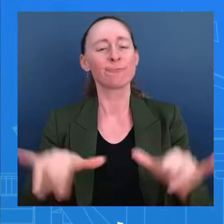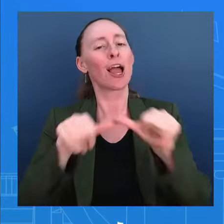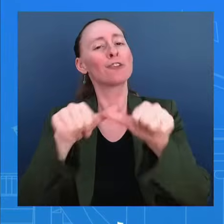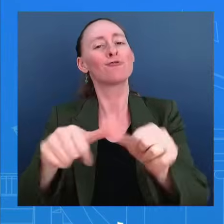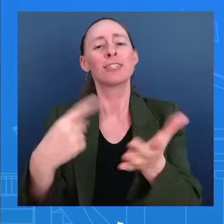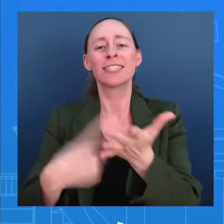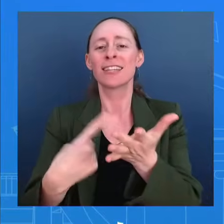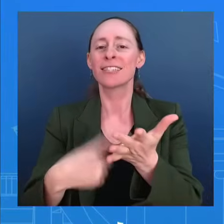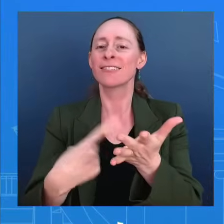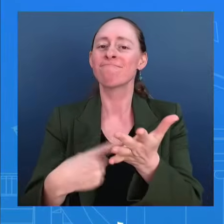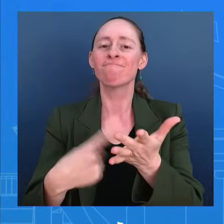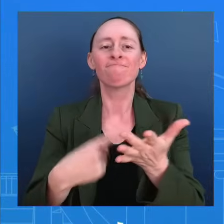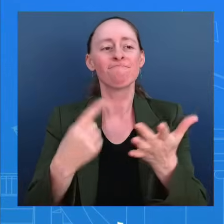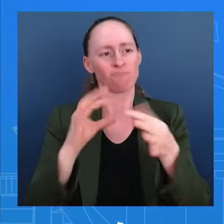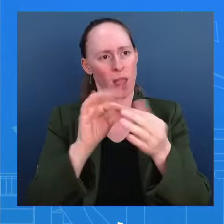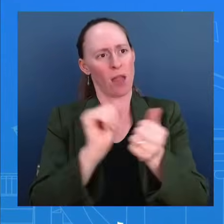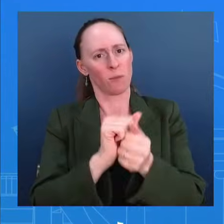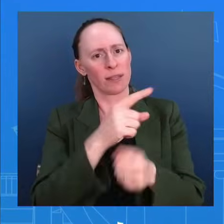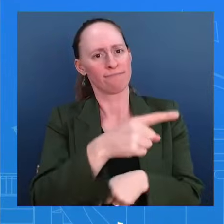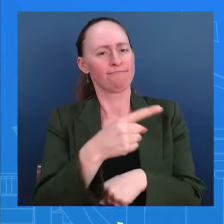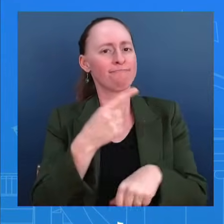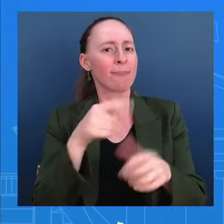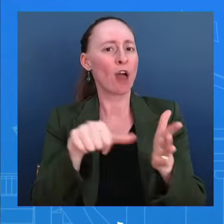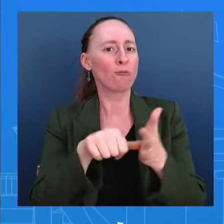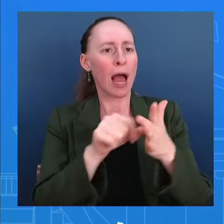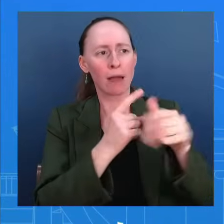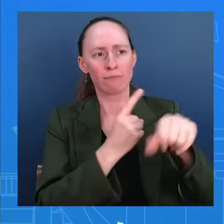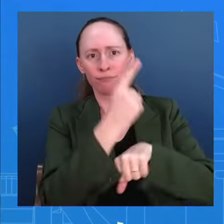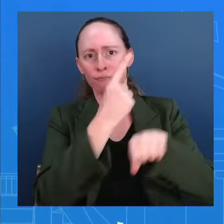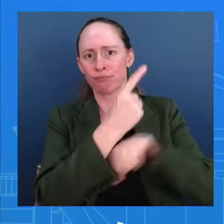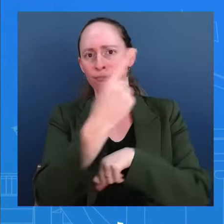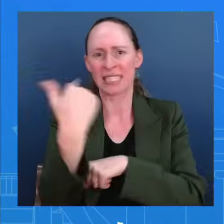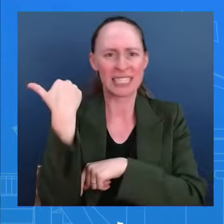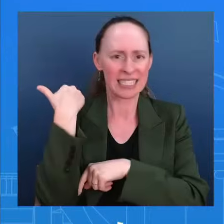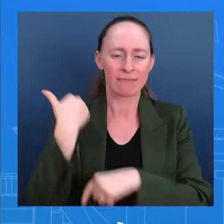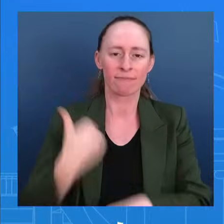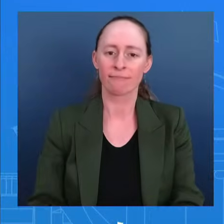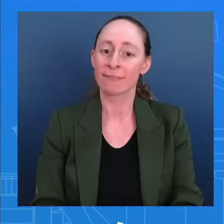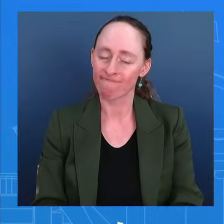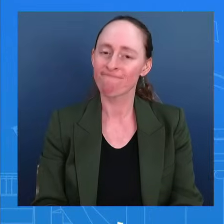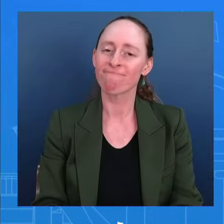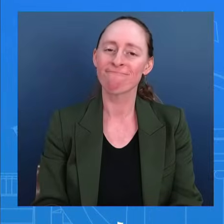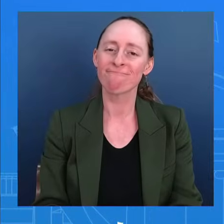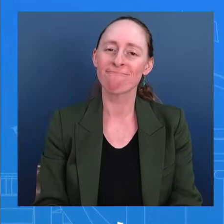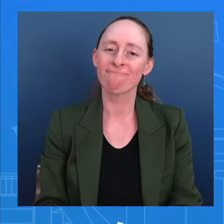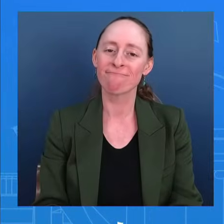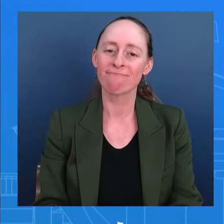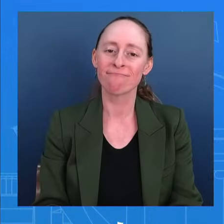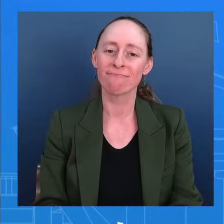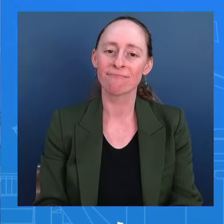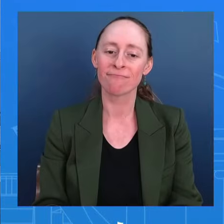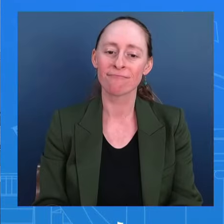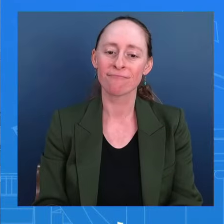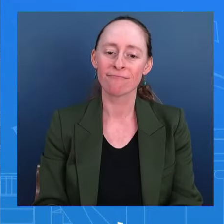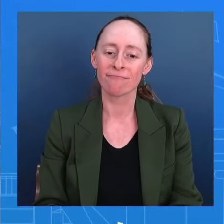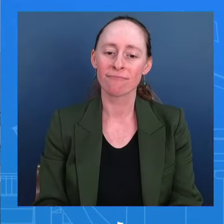There's going to be a readout shortly. Go ahead. Go ahead, Michael. The Press: Thanks, Karine. Going back to your warnings against price gouging during the hurricanes.